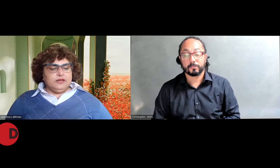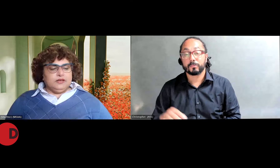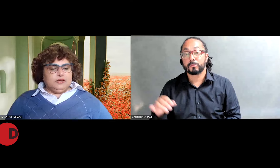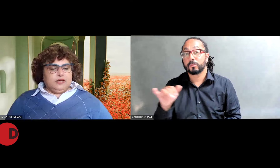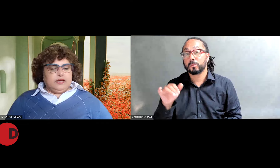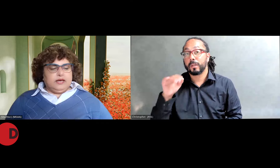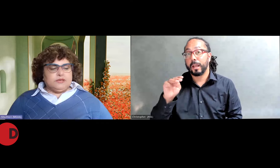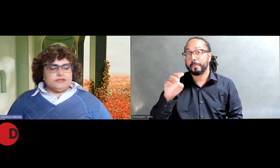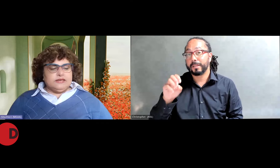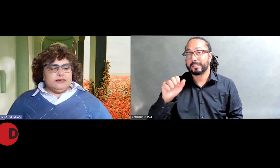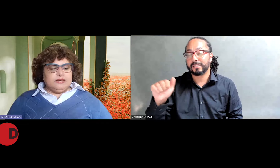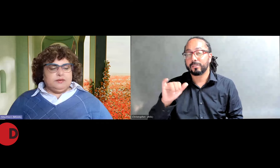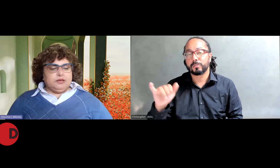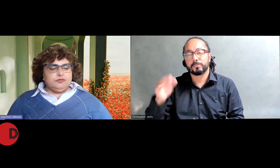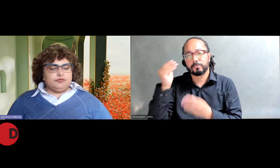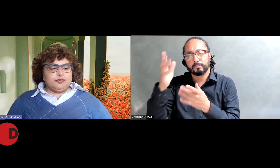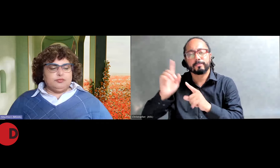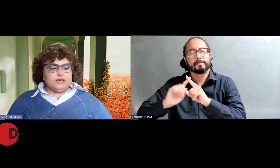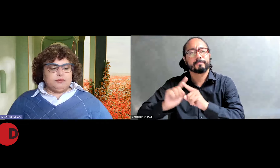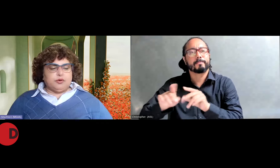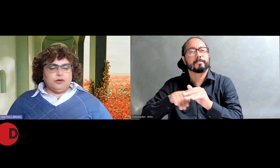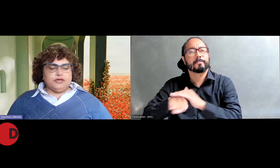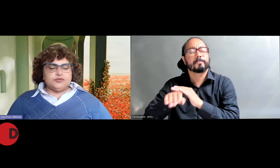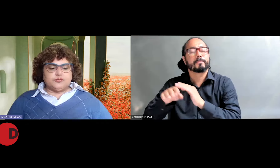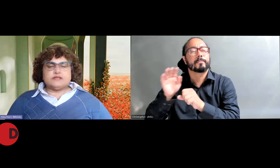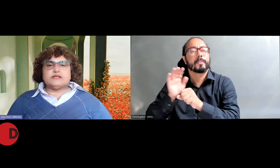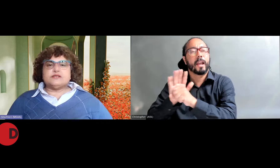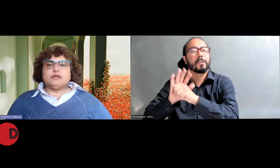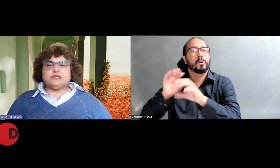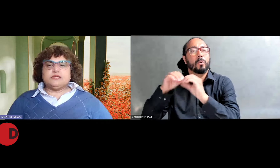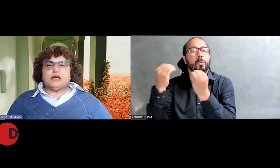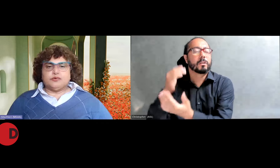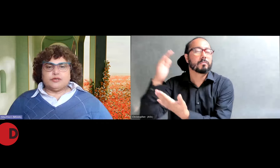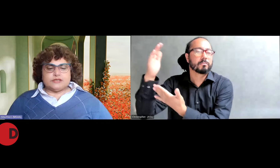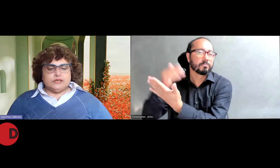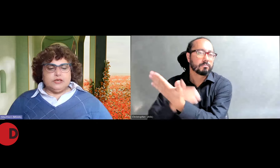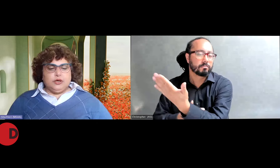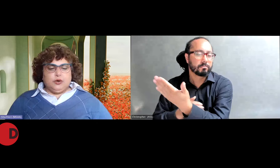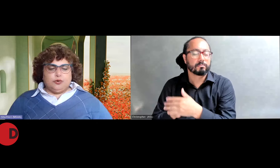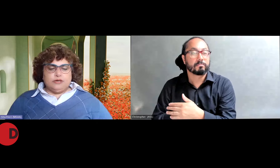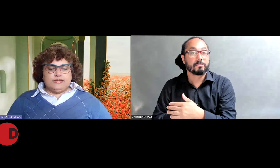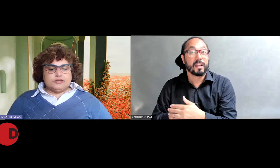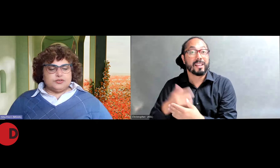Lastly, MSAA informed a broad range of accessibility advocacy organizations